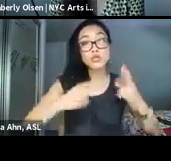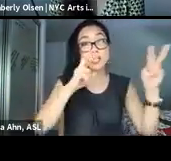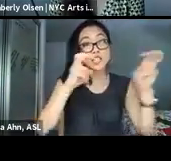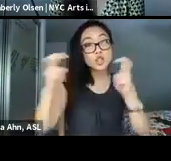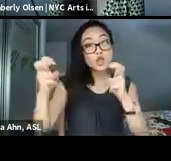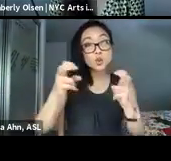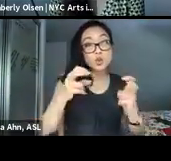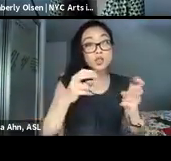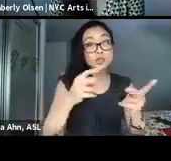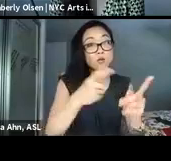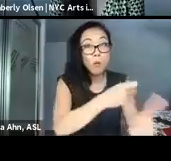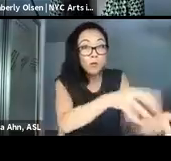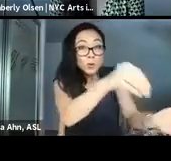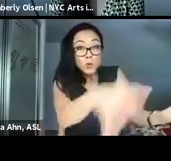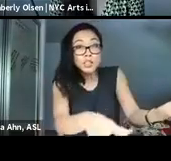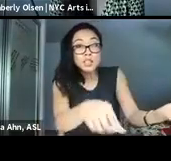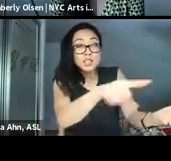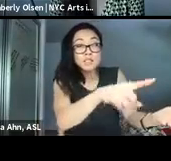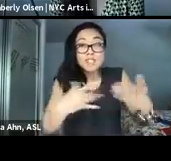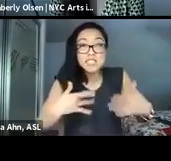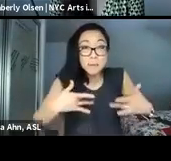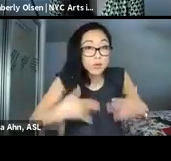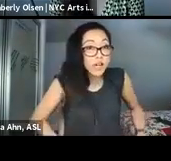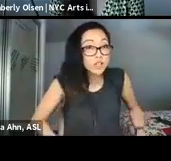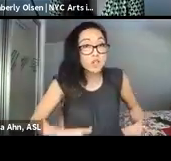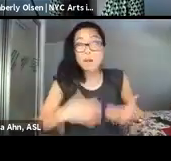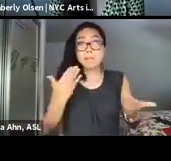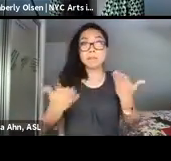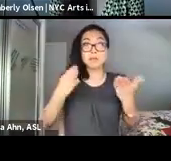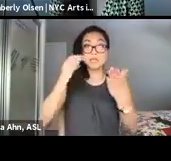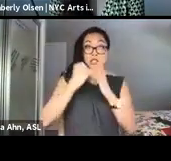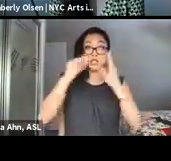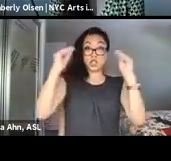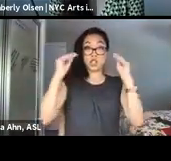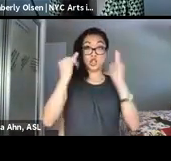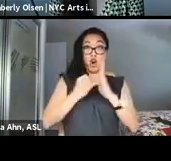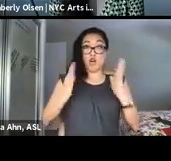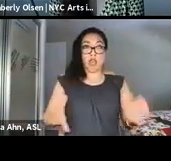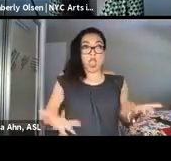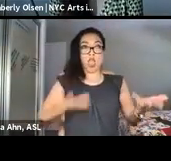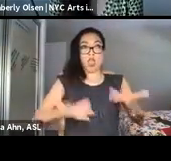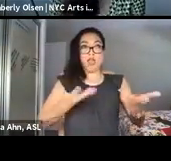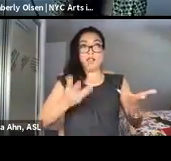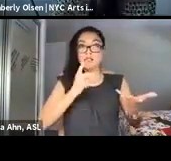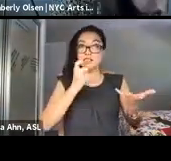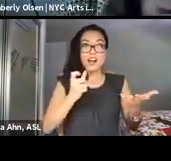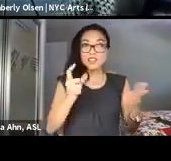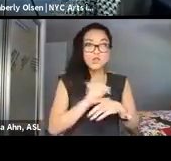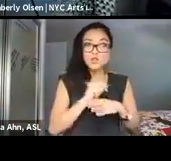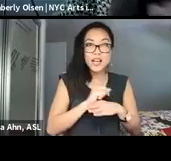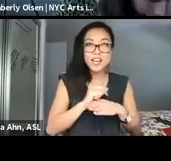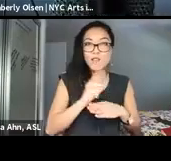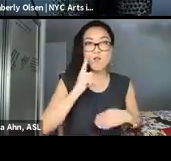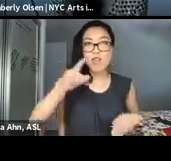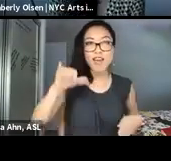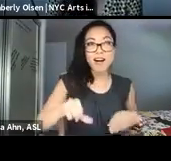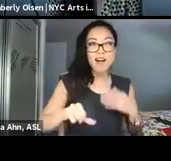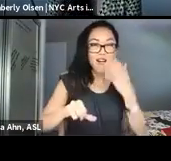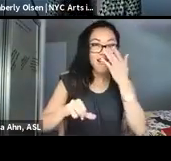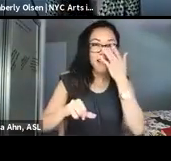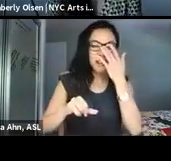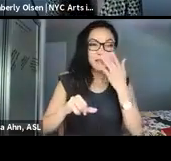do we build within the higher education programs, the skills for the educators to address and